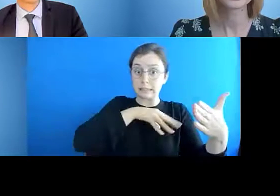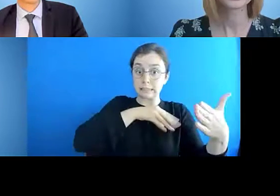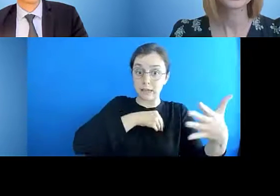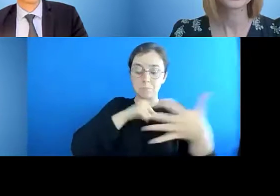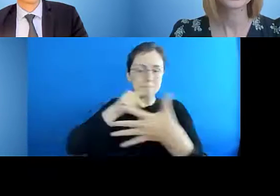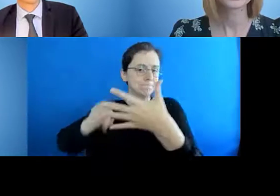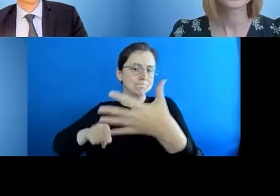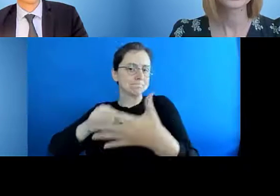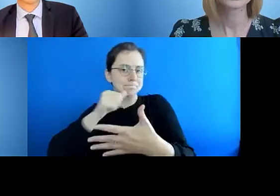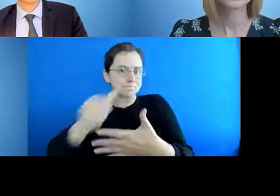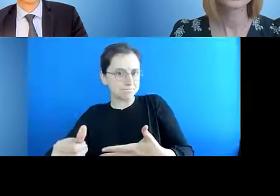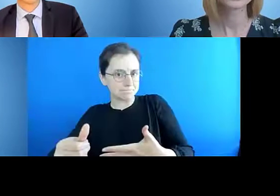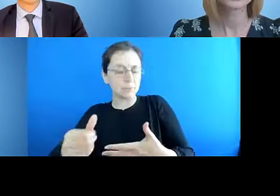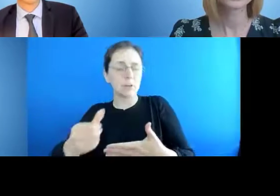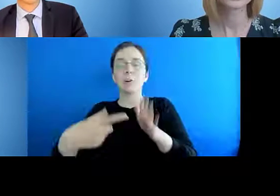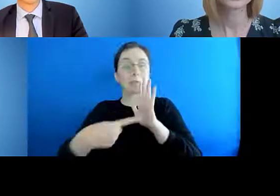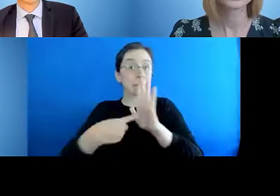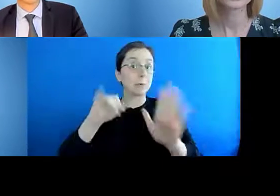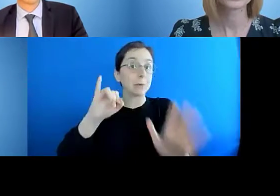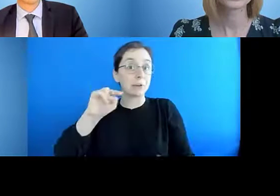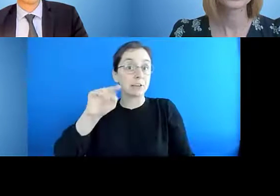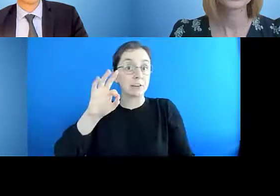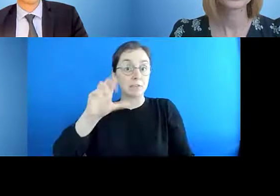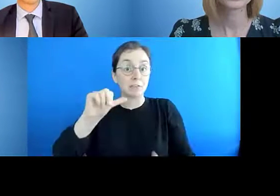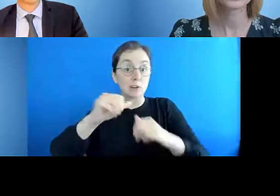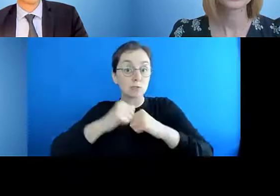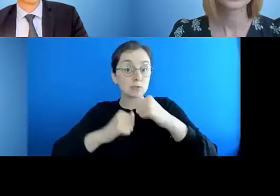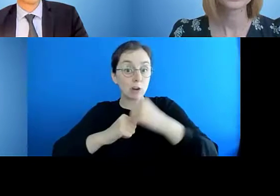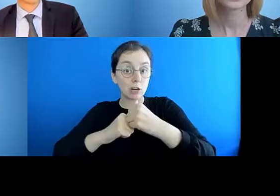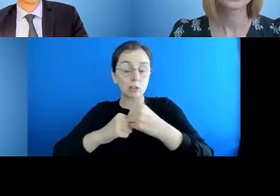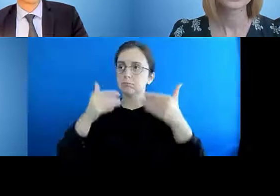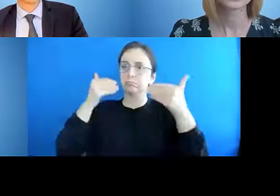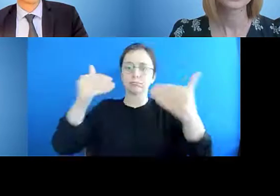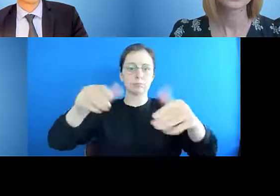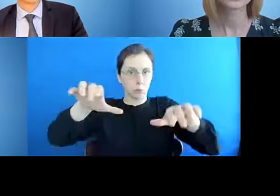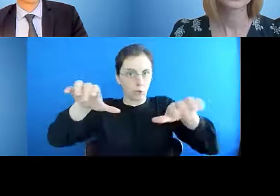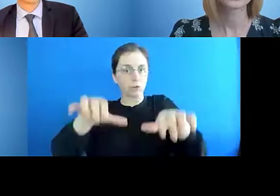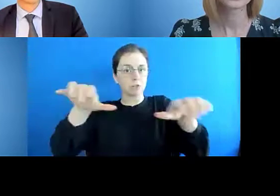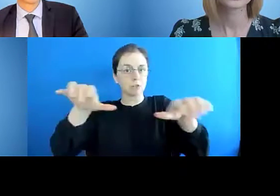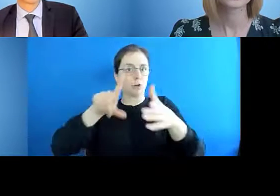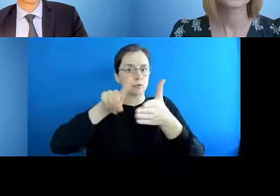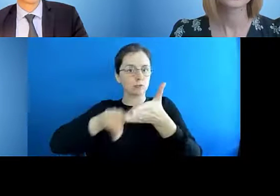and certain things like infrastructure to kind of conduct the research versus something